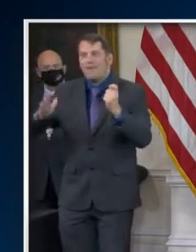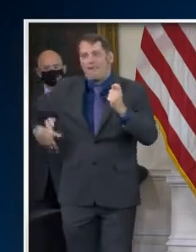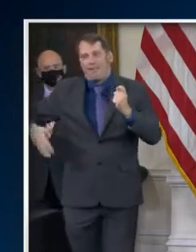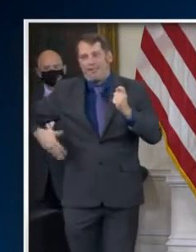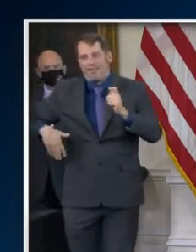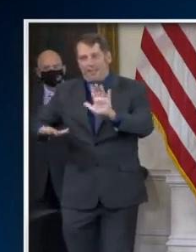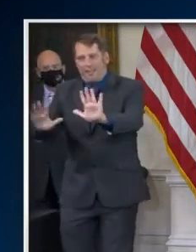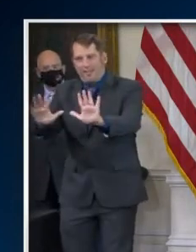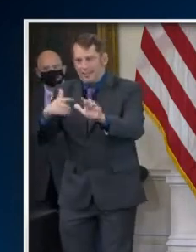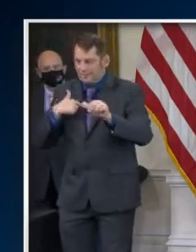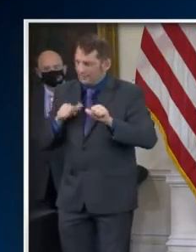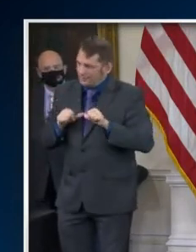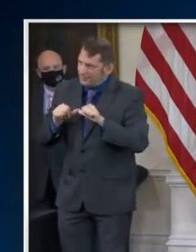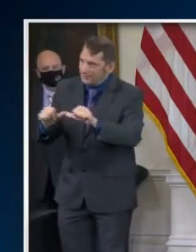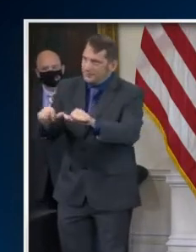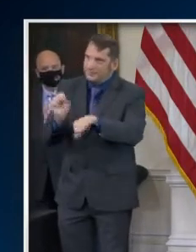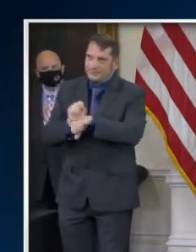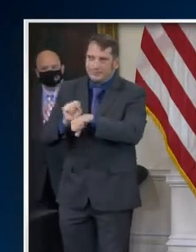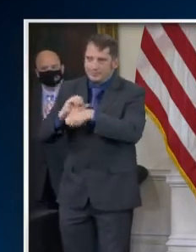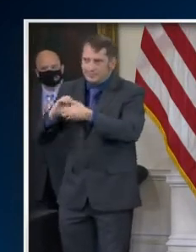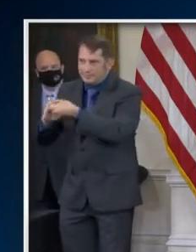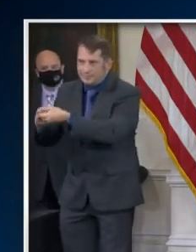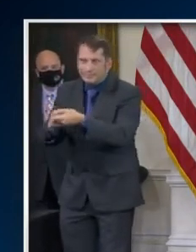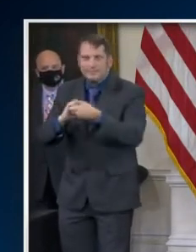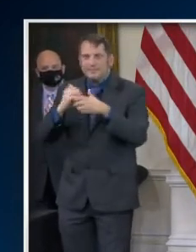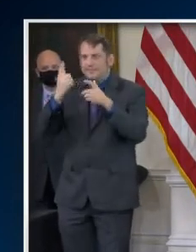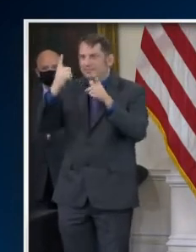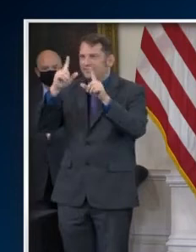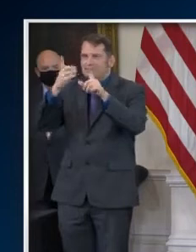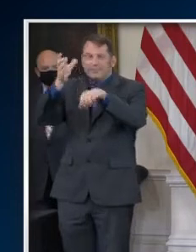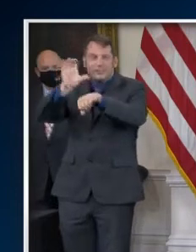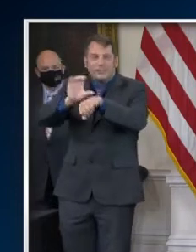THAT IS WHY THE TASK FORCE WILL CONTINUE TO PARTNER WITH A